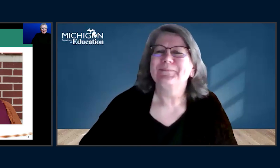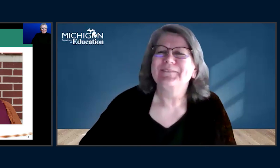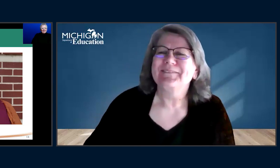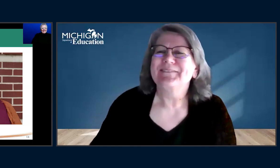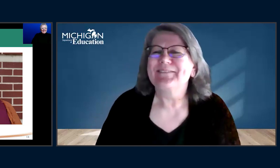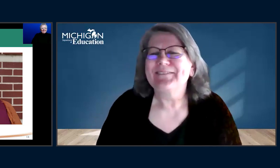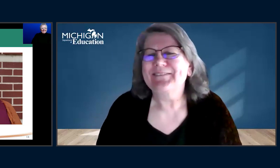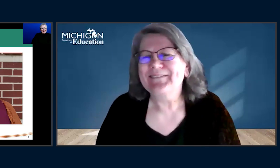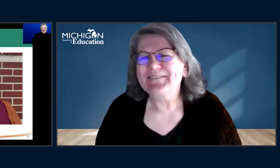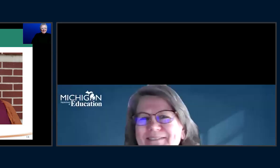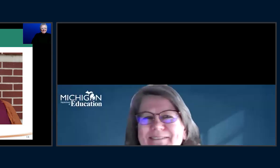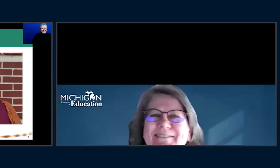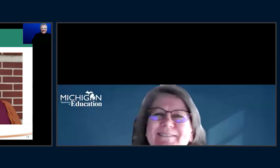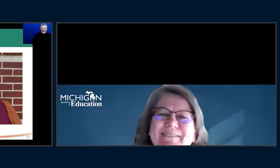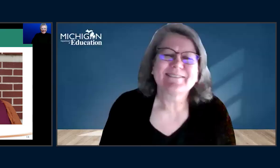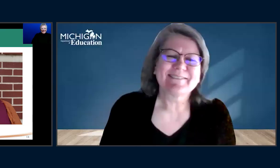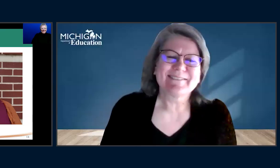Oh yes, I was right. That was the last one.